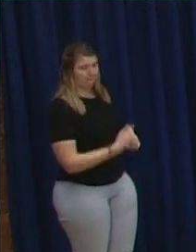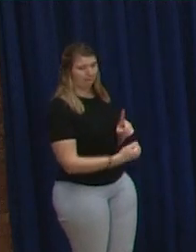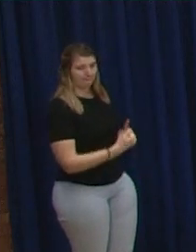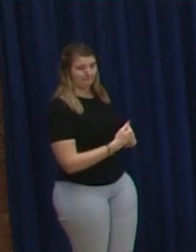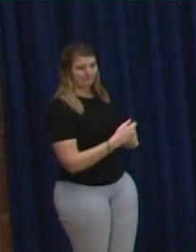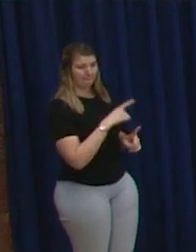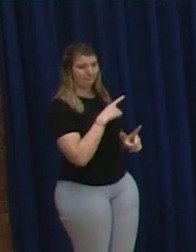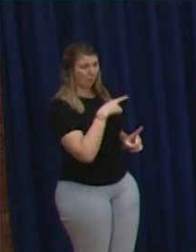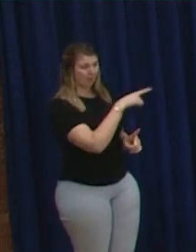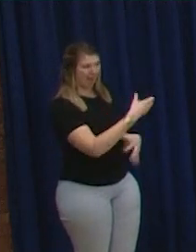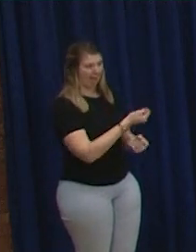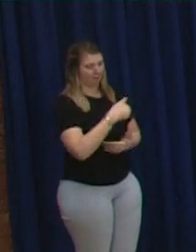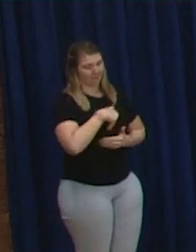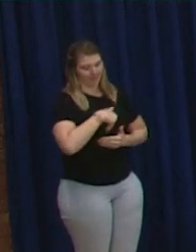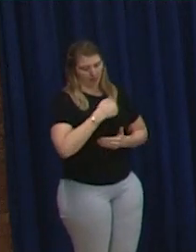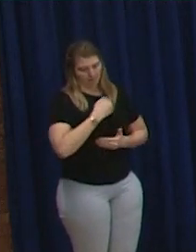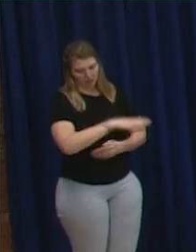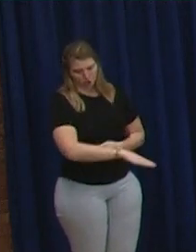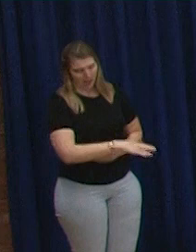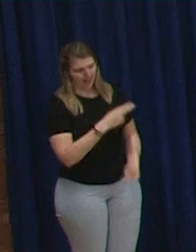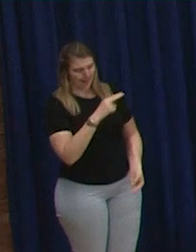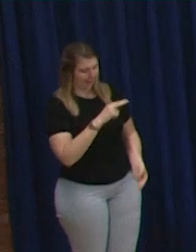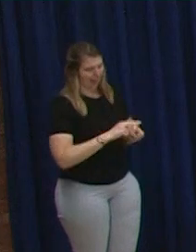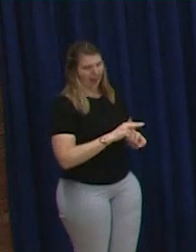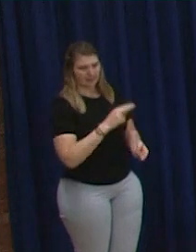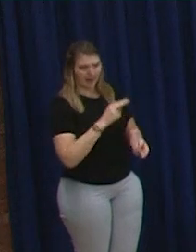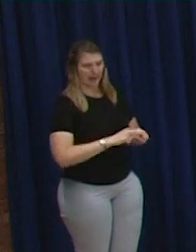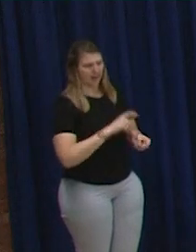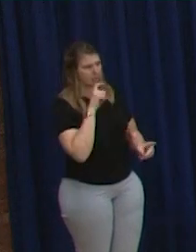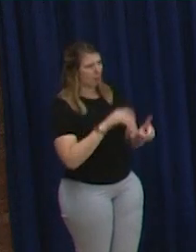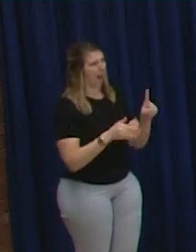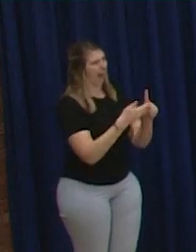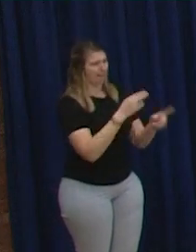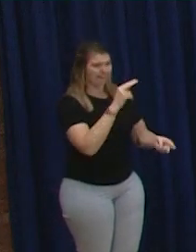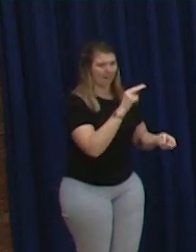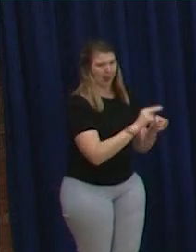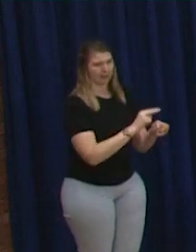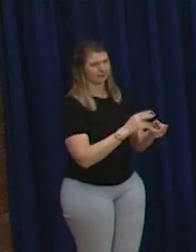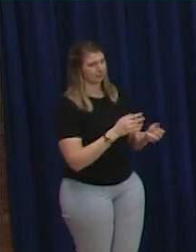less and will achieve less as a result, and you know the worst bit of that, the really horrendous